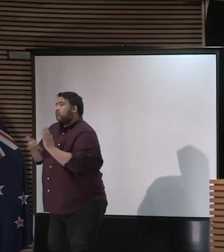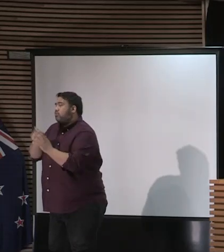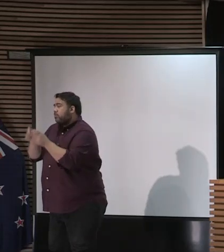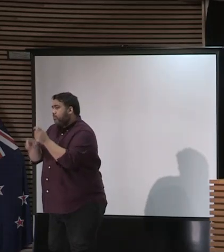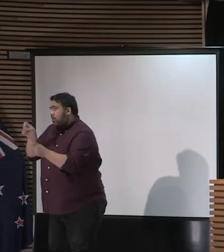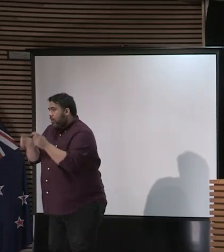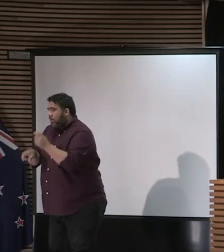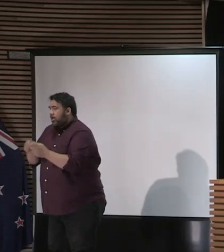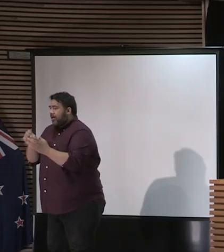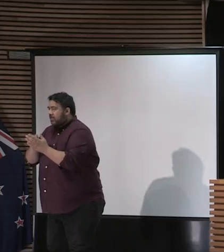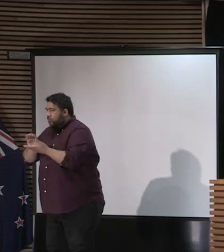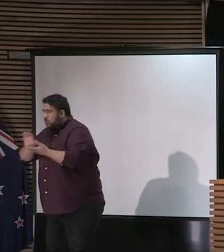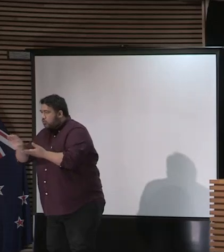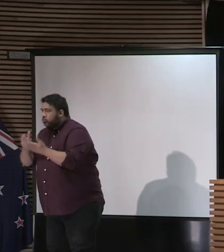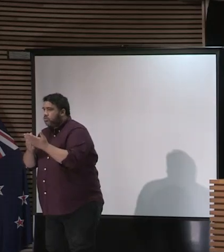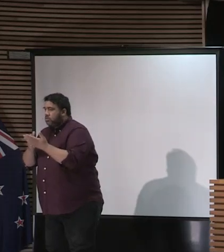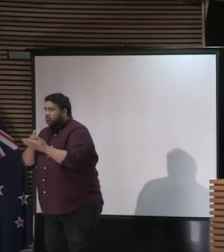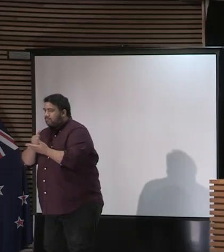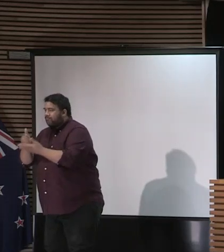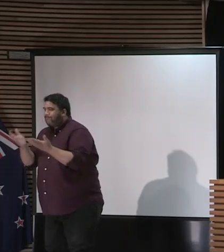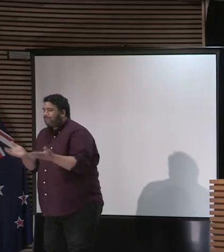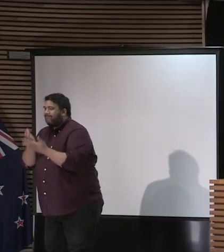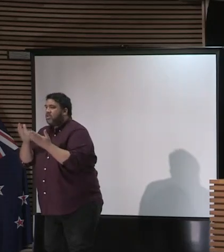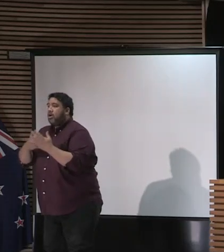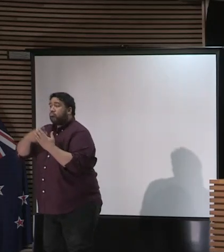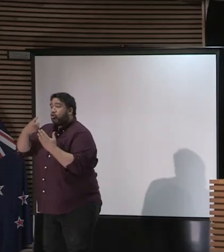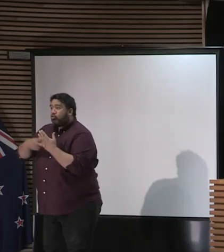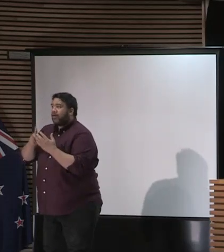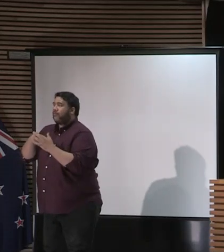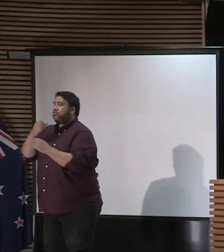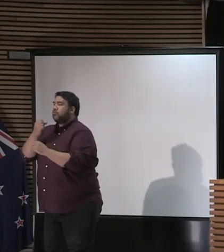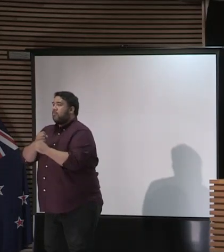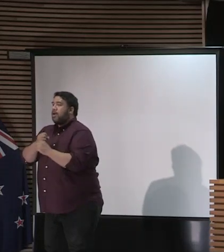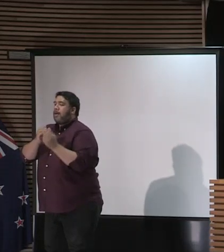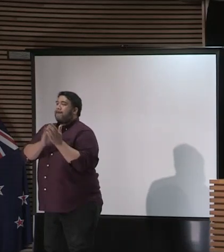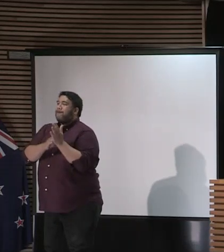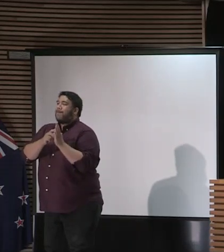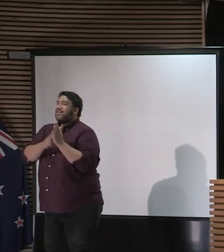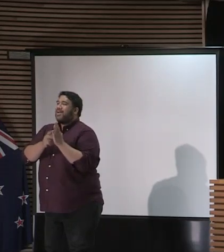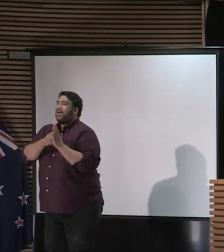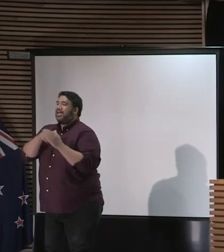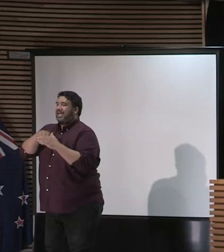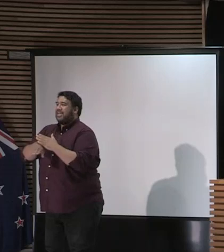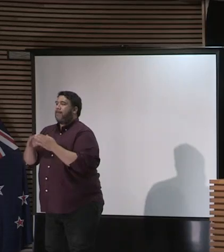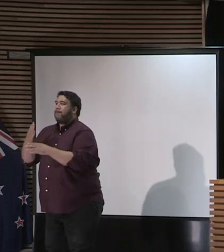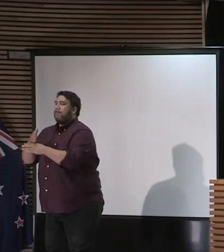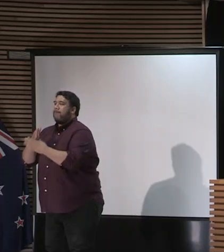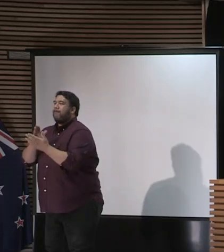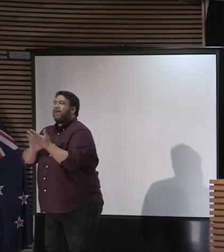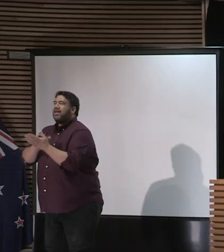Last year, we boosted MSD work-focused case managers by 163 and boosted programmes